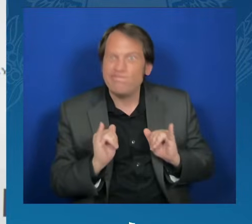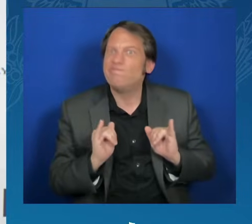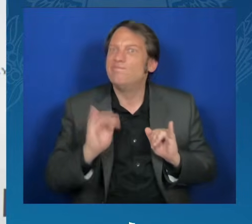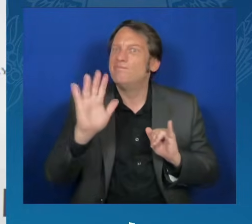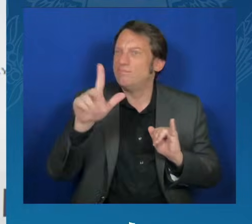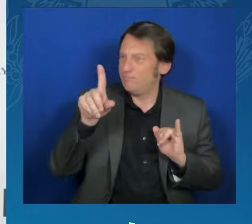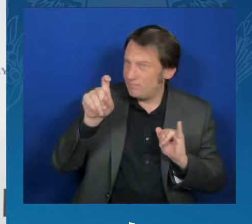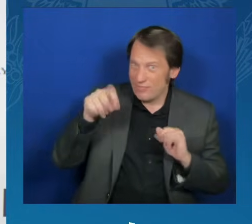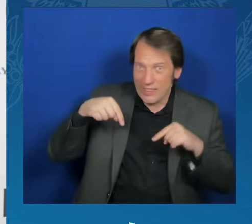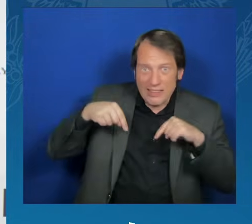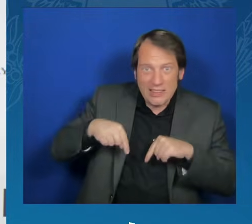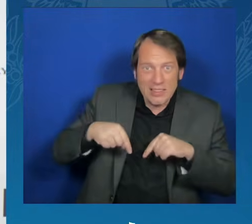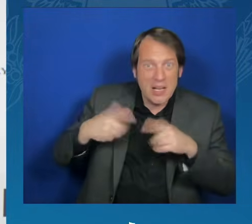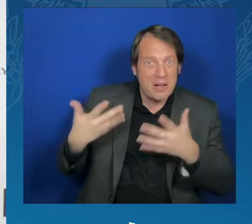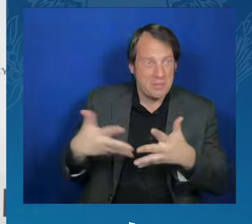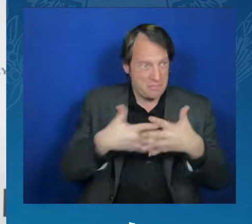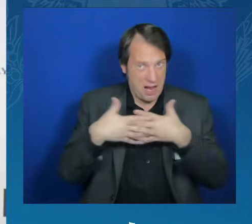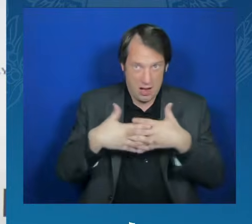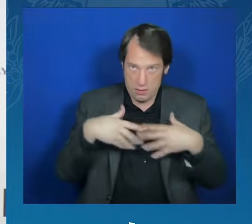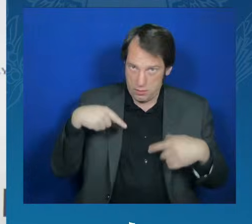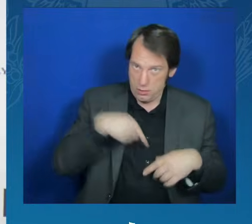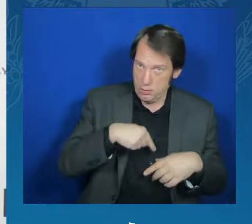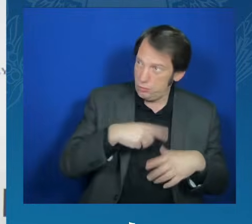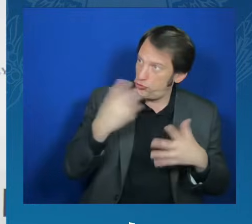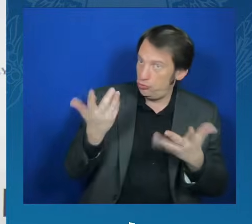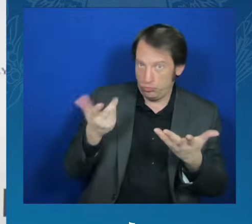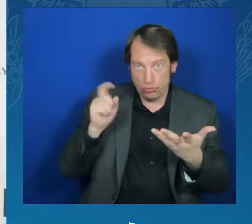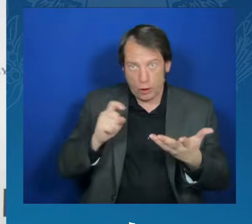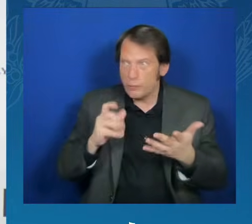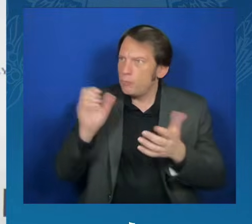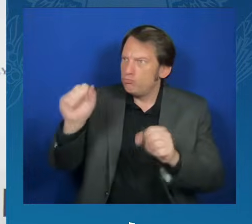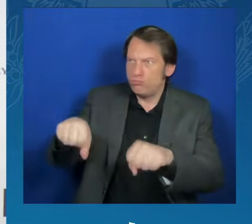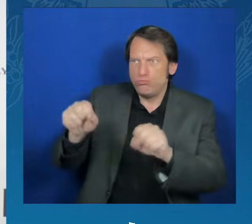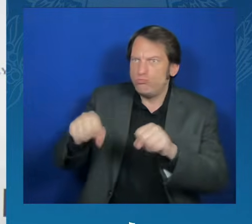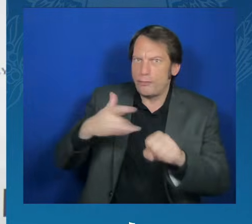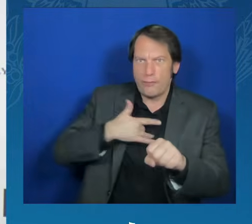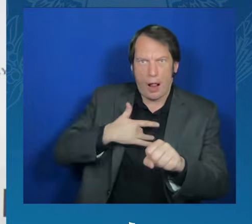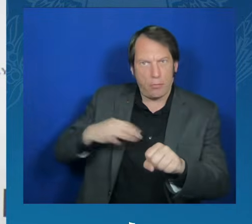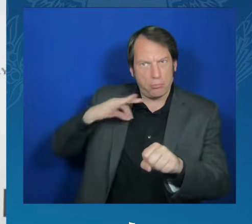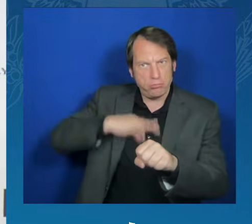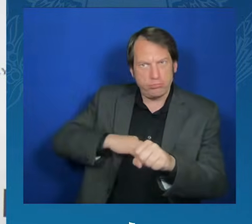to continue to engage with the world or to turn inward.